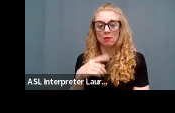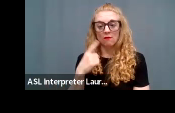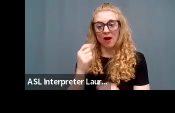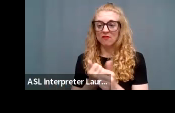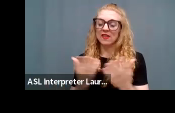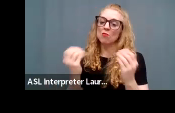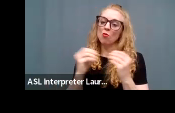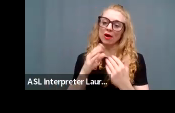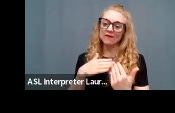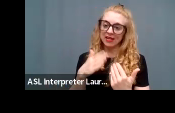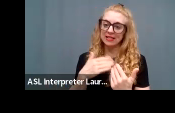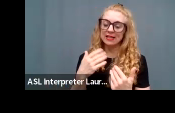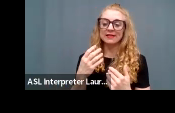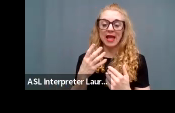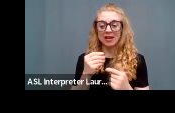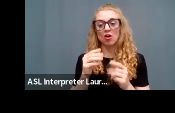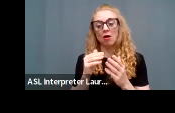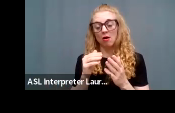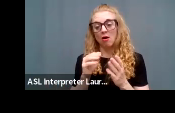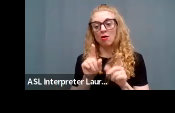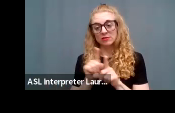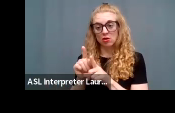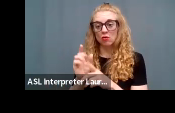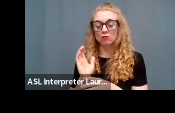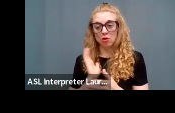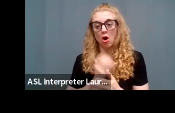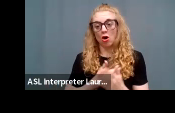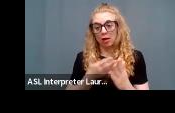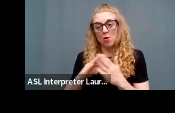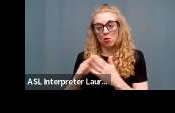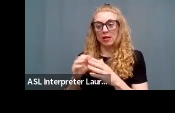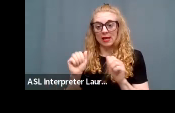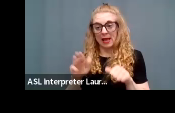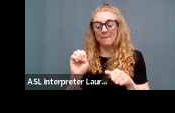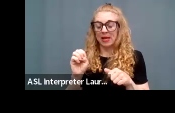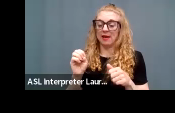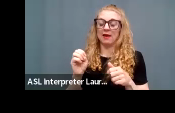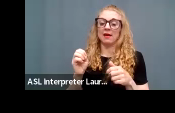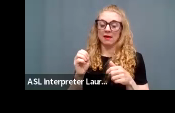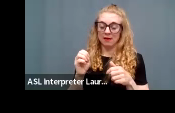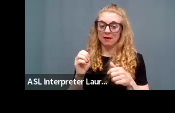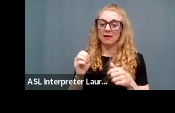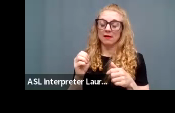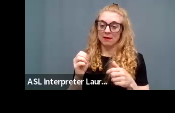convenient and in many cases our our community uh can can be a tremendous uh emancipator if you